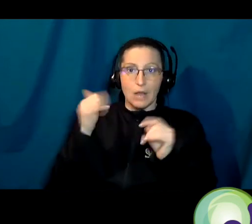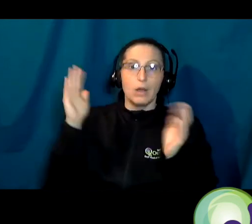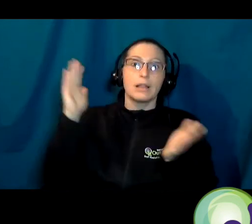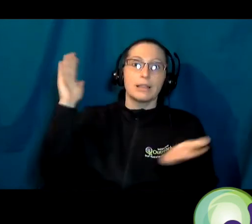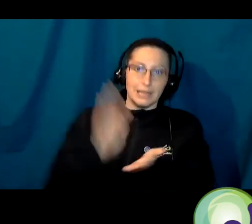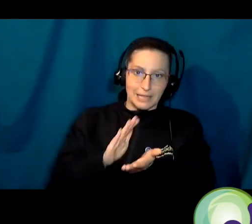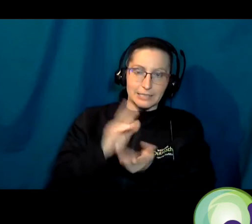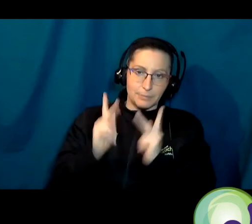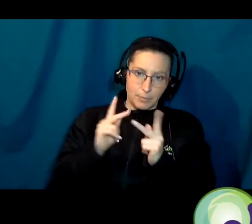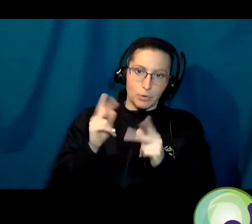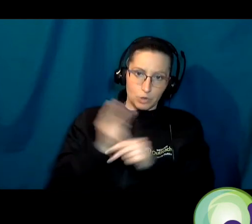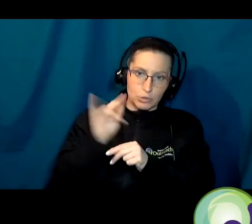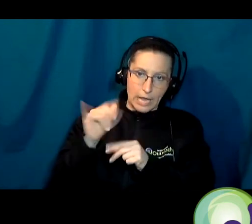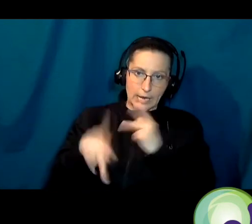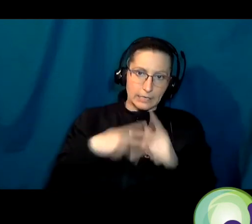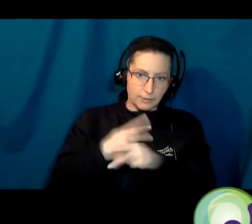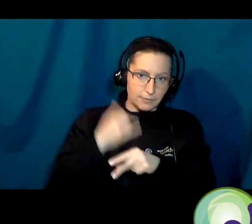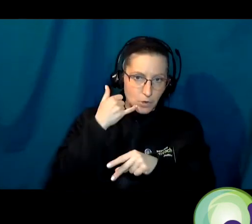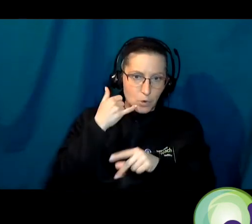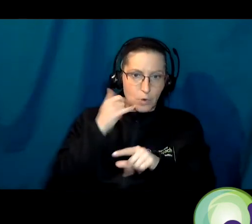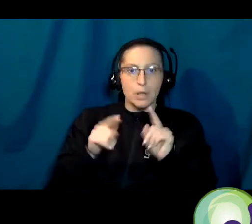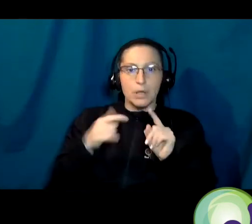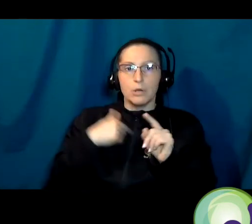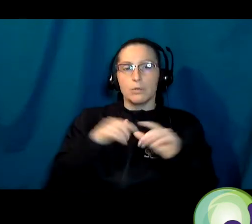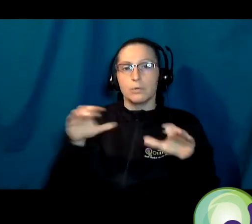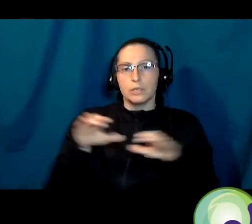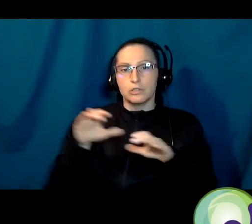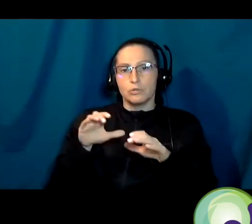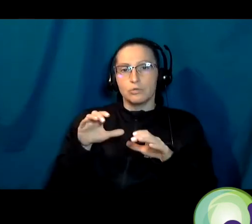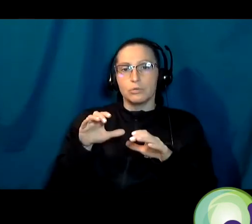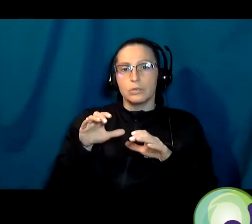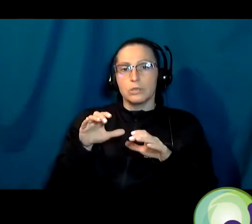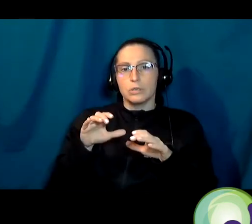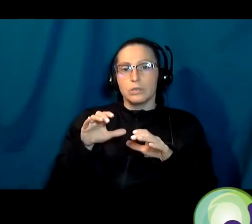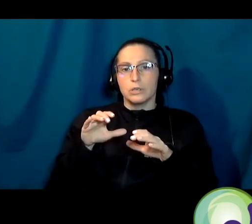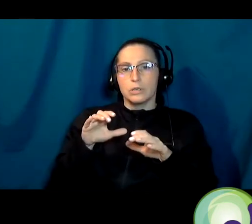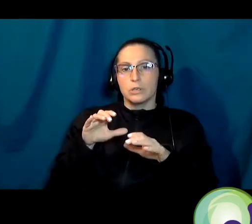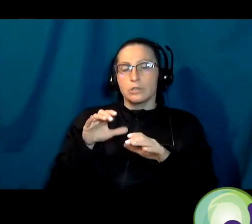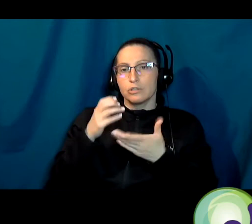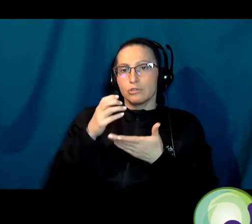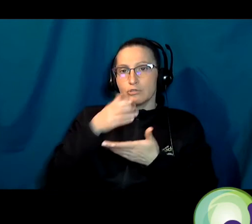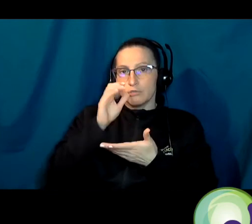We do quite a number of drink lids for companies that distribute all over the United States.